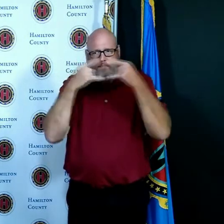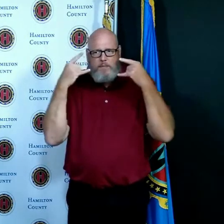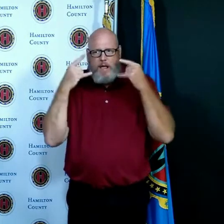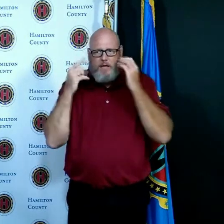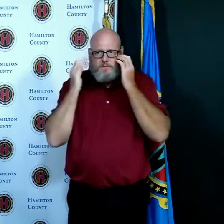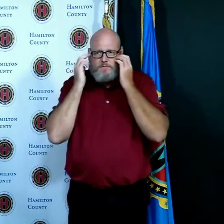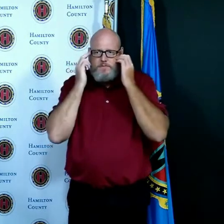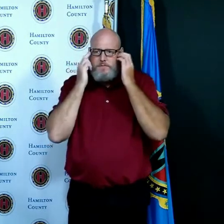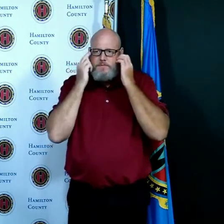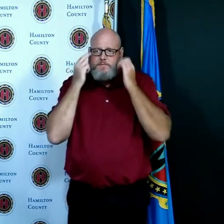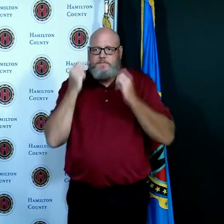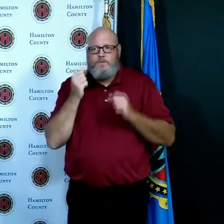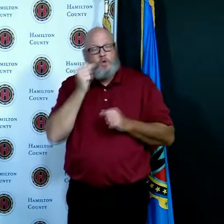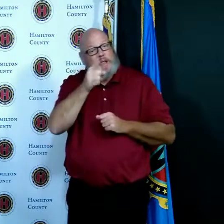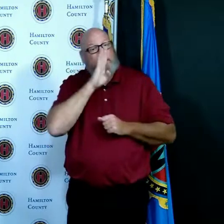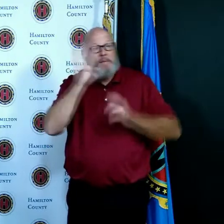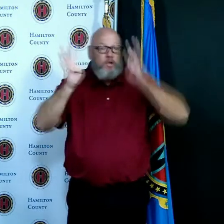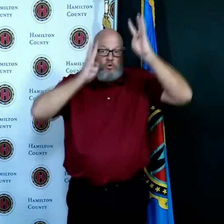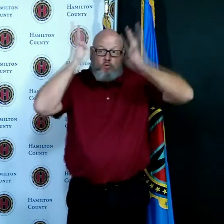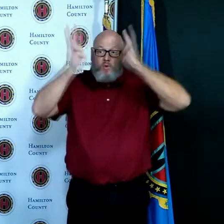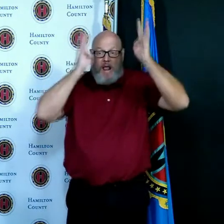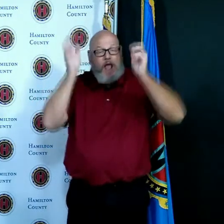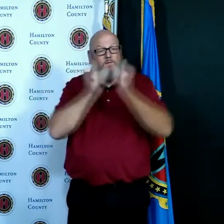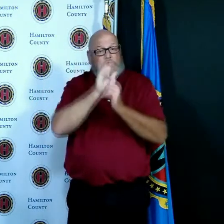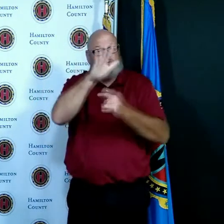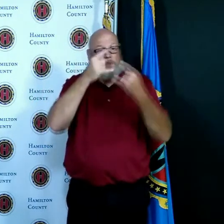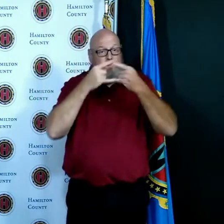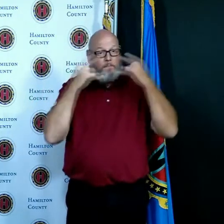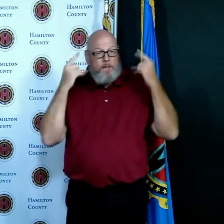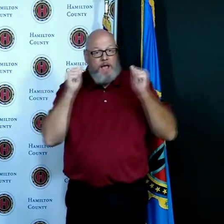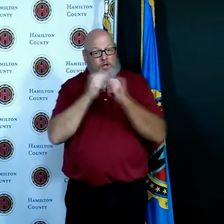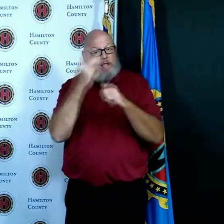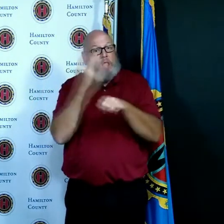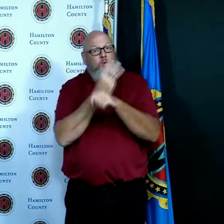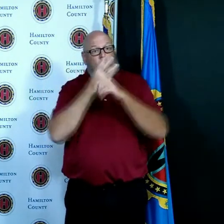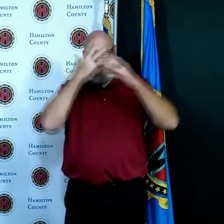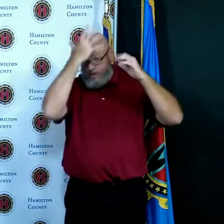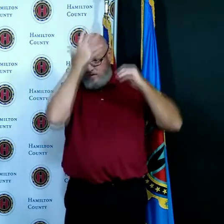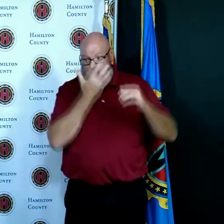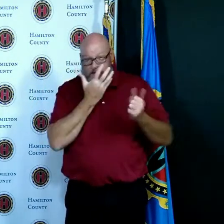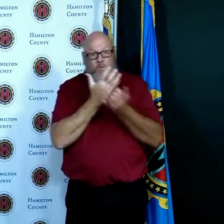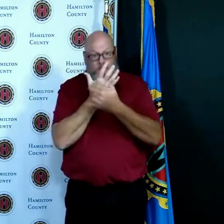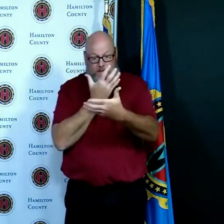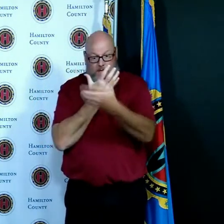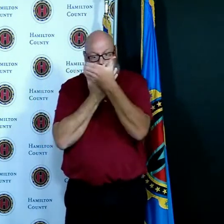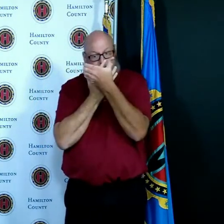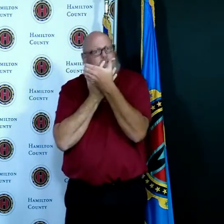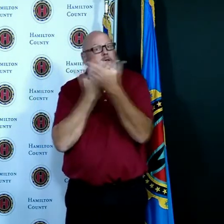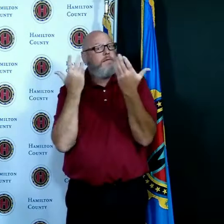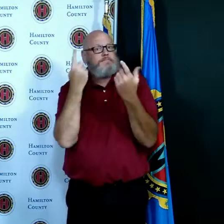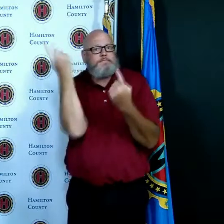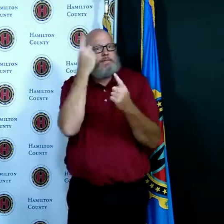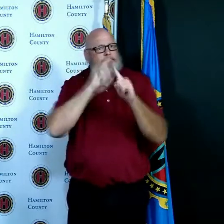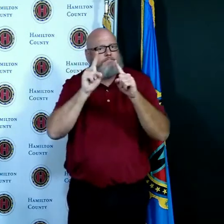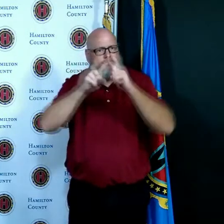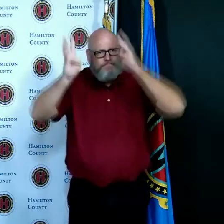and to make sure we're incorporating safety into our plans this year in addition if you're going door-to-door you might want to consider limiting the